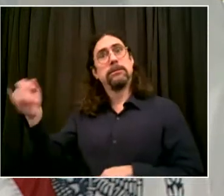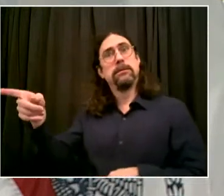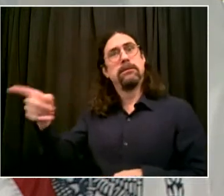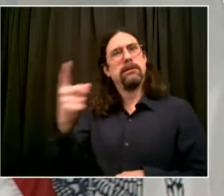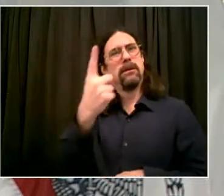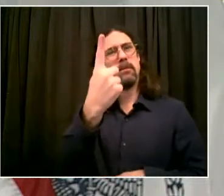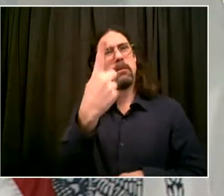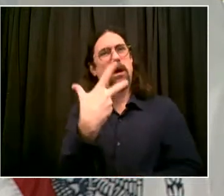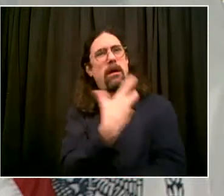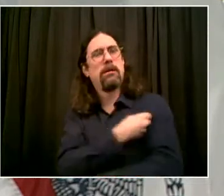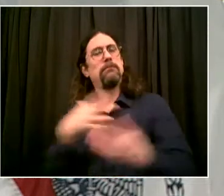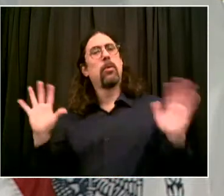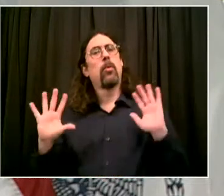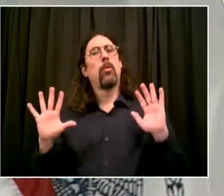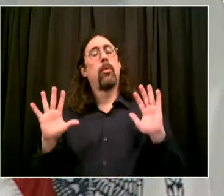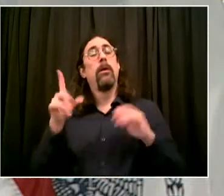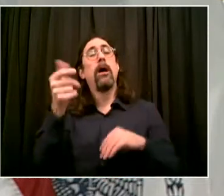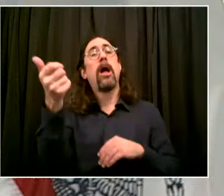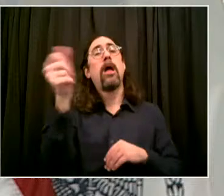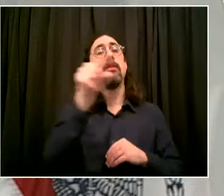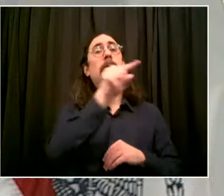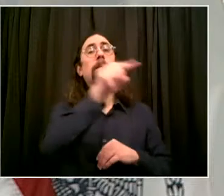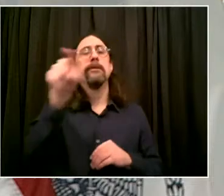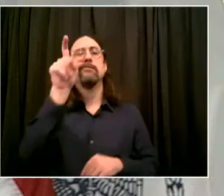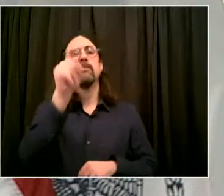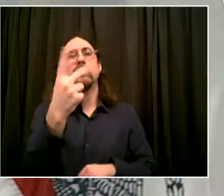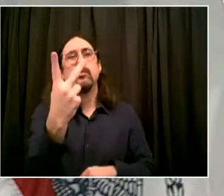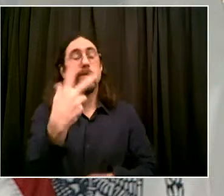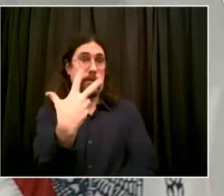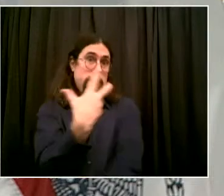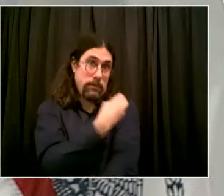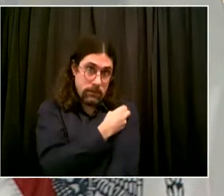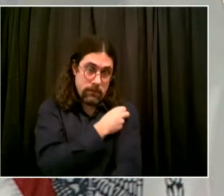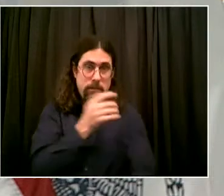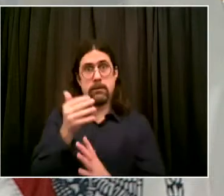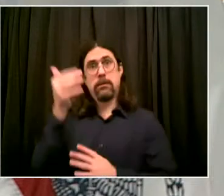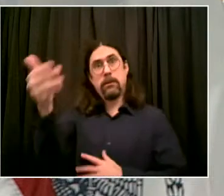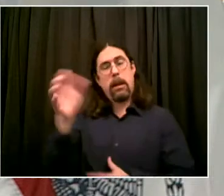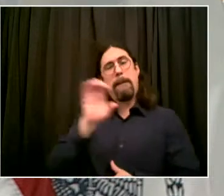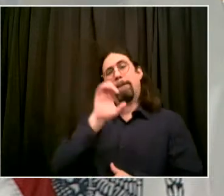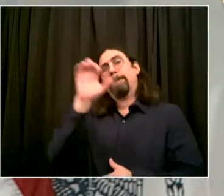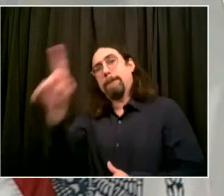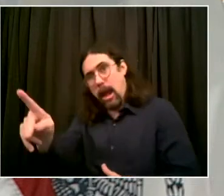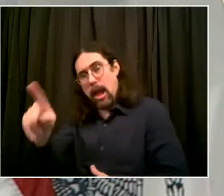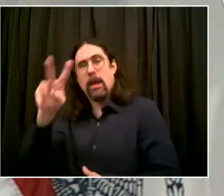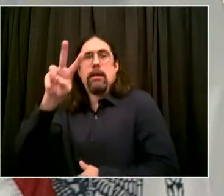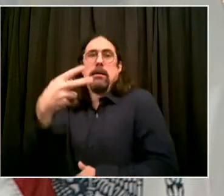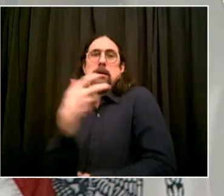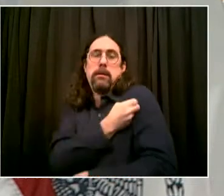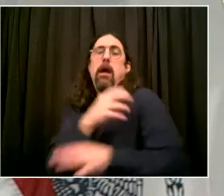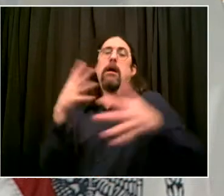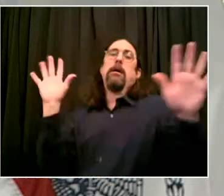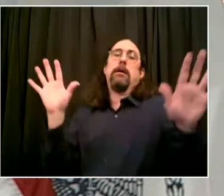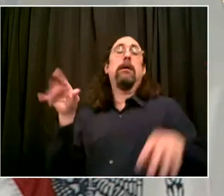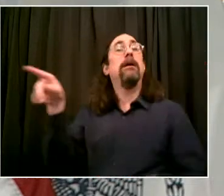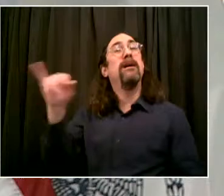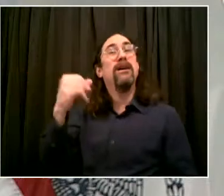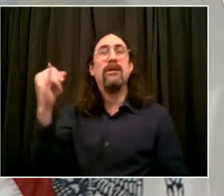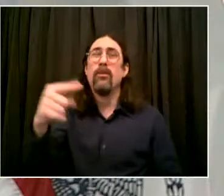ENTIRE DISCUSSION. I AM GOING G BBY A REALLY SIMPLE THEORY HERE. HAVE A WHOLE LOT OF PEOPLE WHO